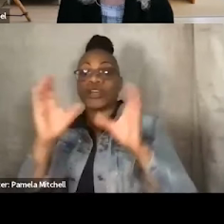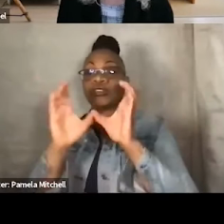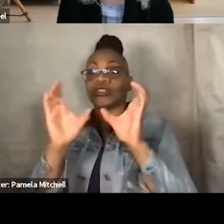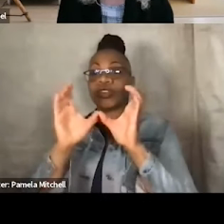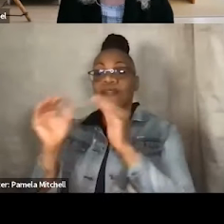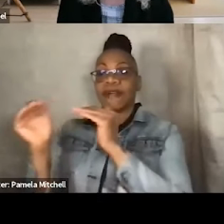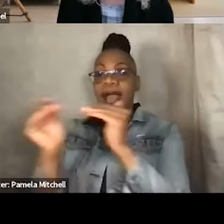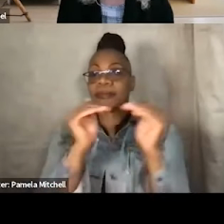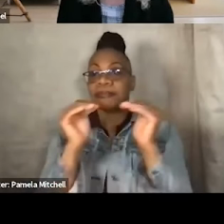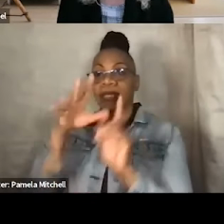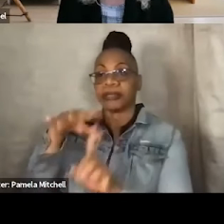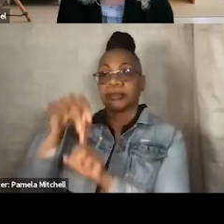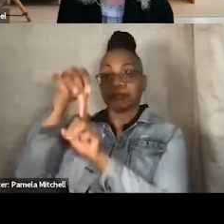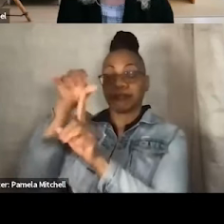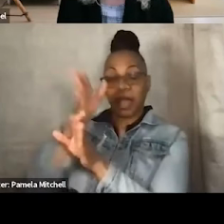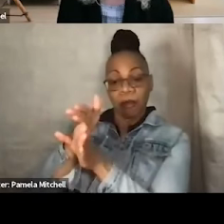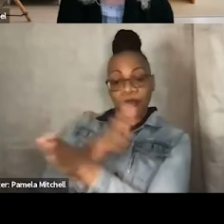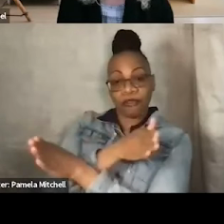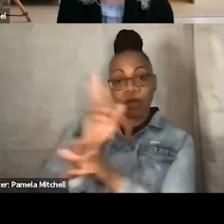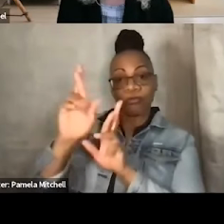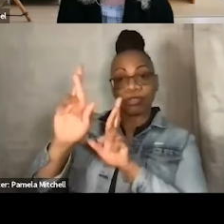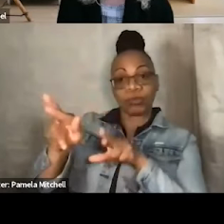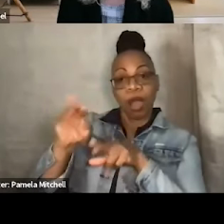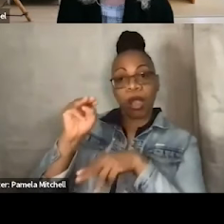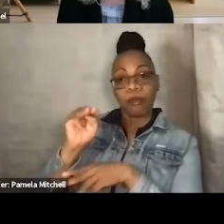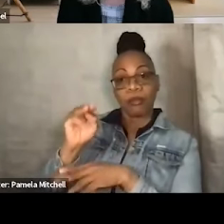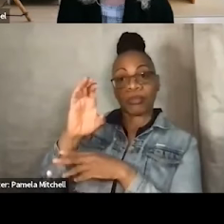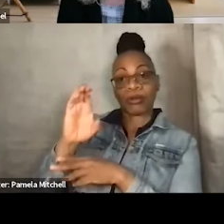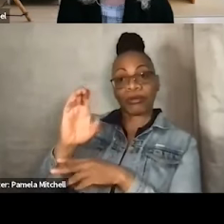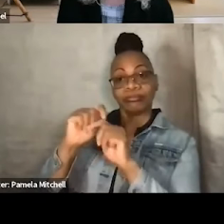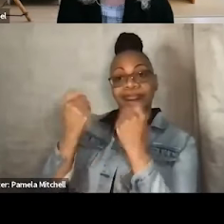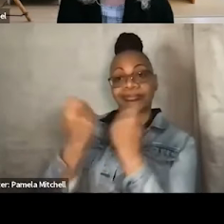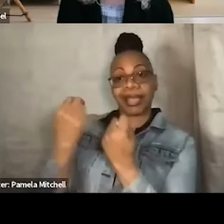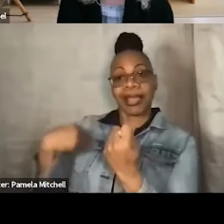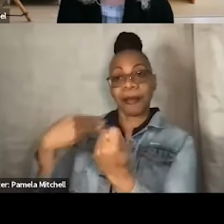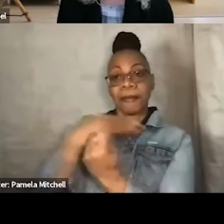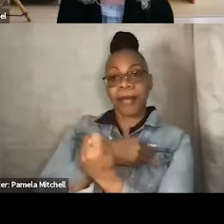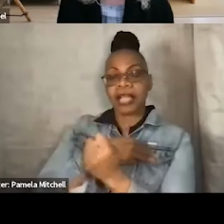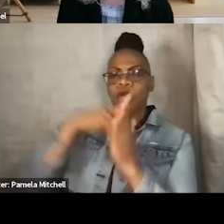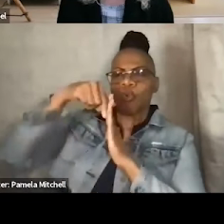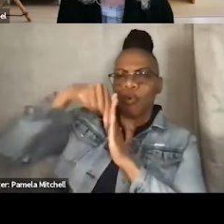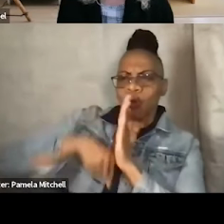Before they respond, mobile crisis team members receive extensive training on rapid assessment,